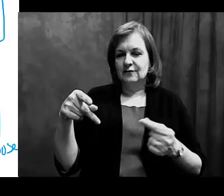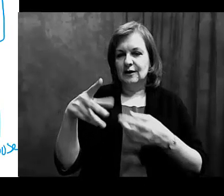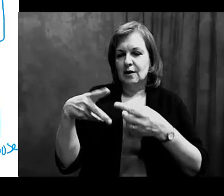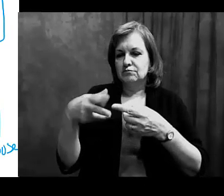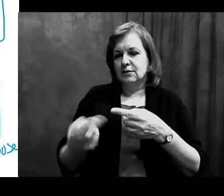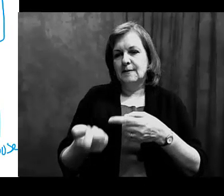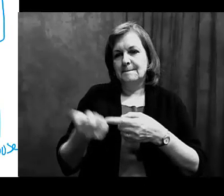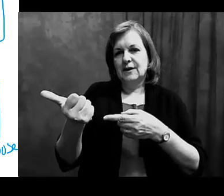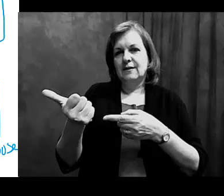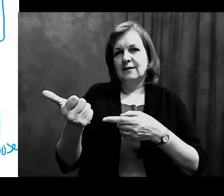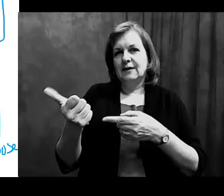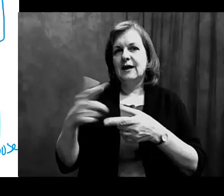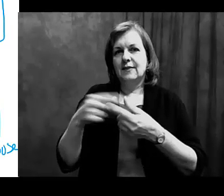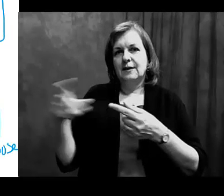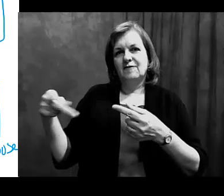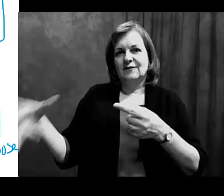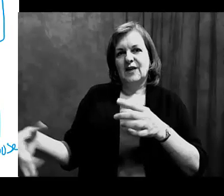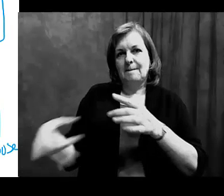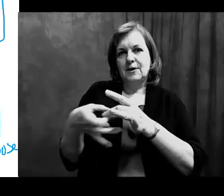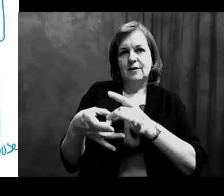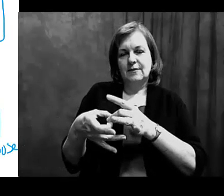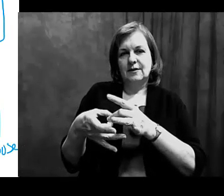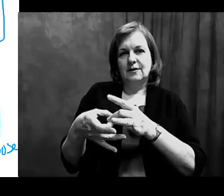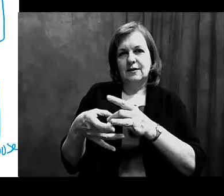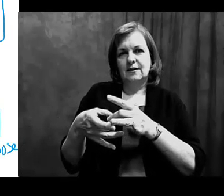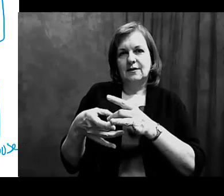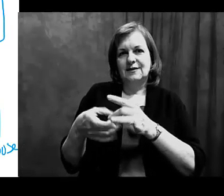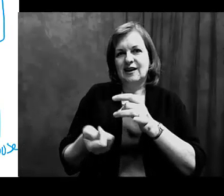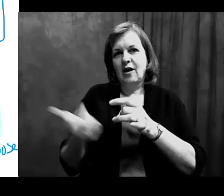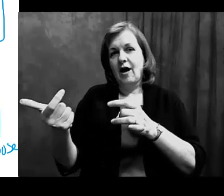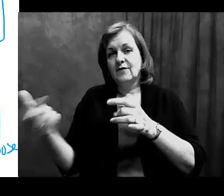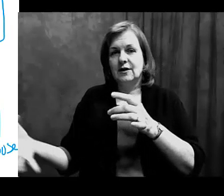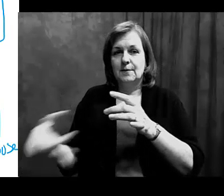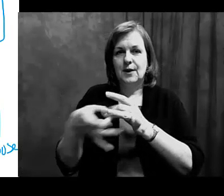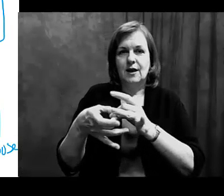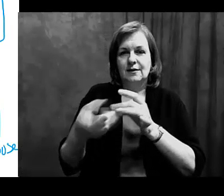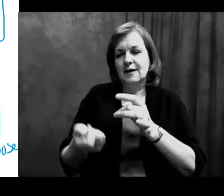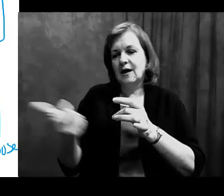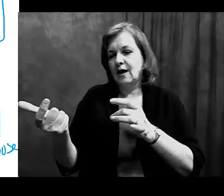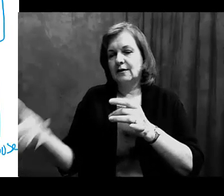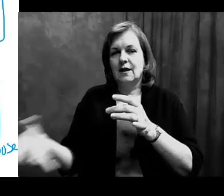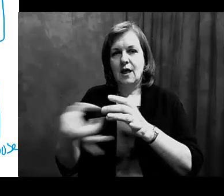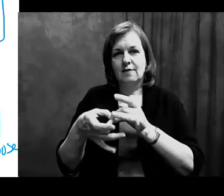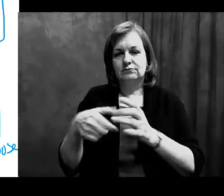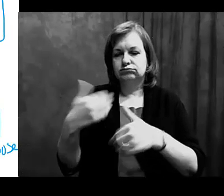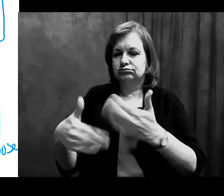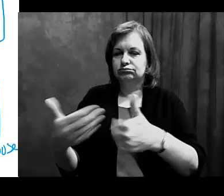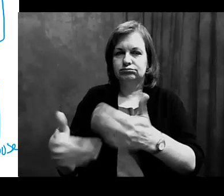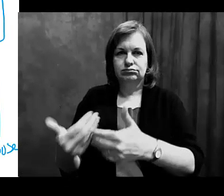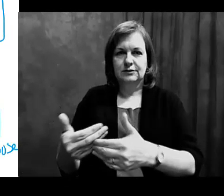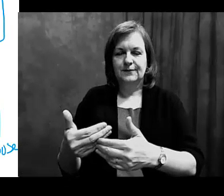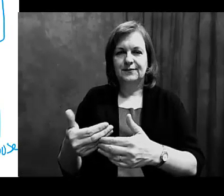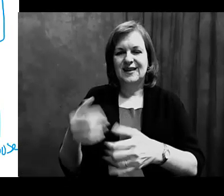put it on, take it off, put it on, take it off, put it on, take it off